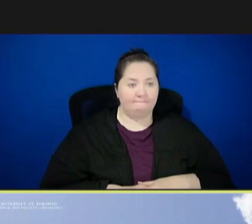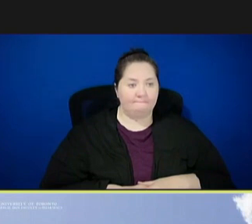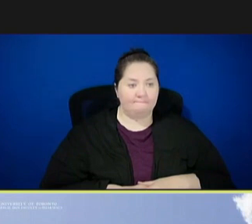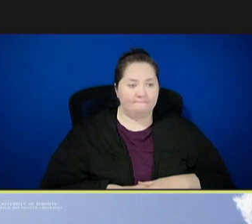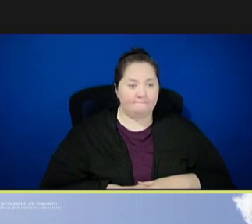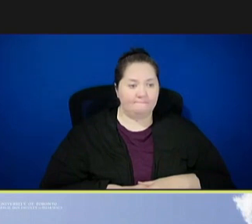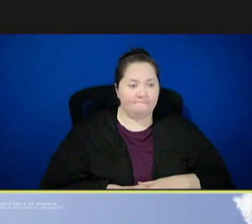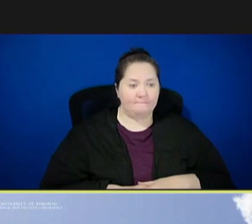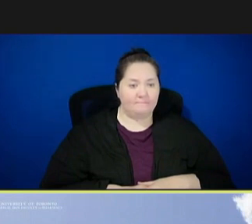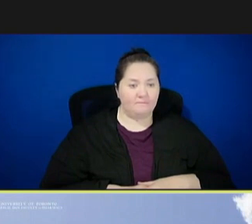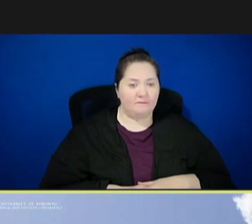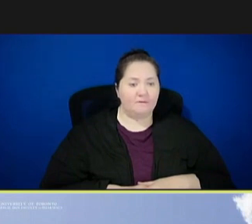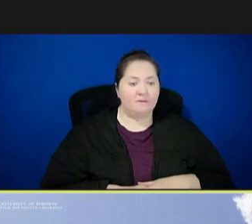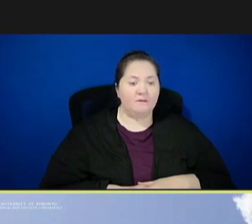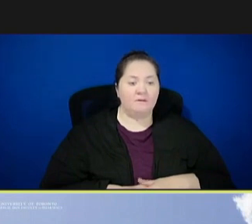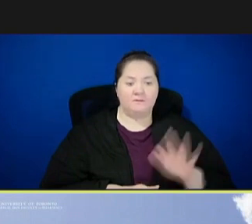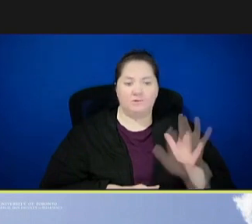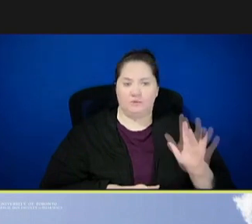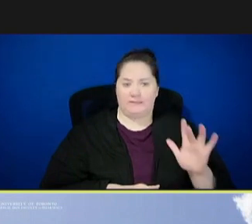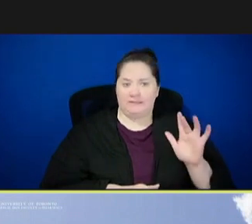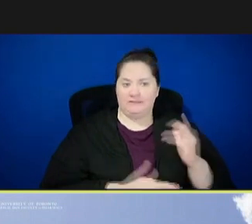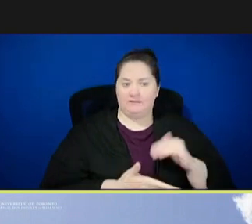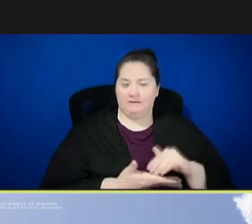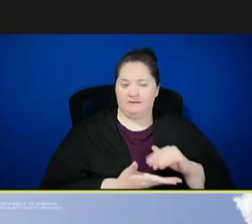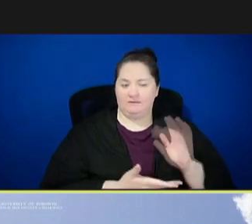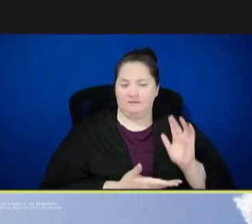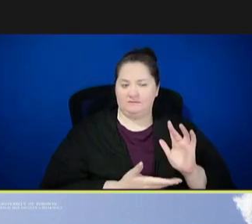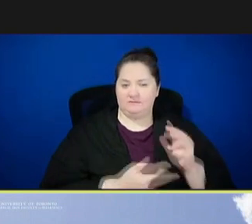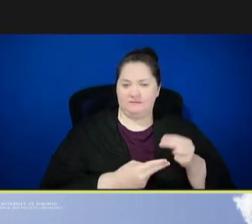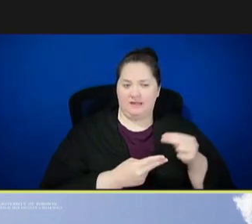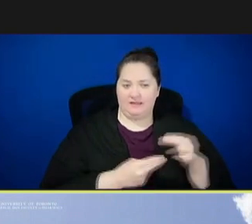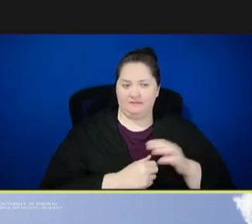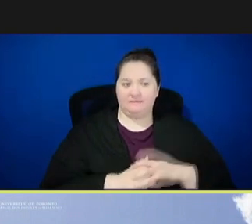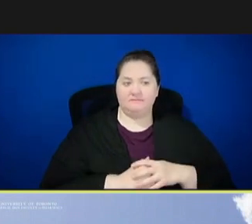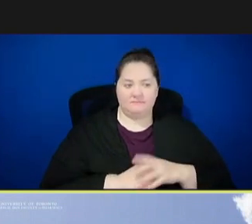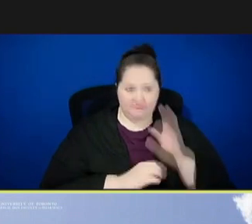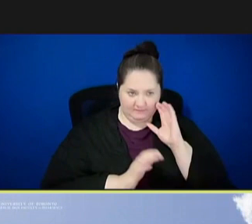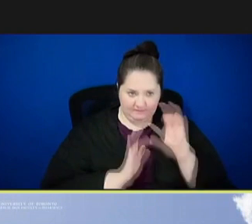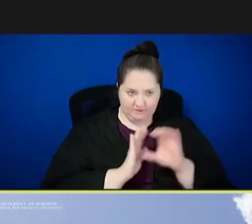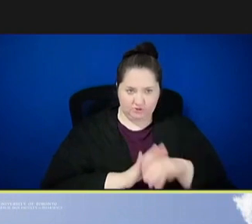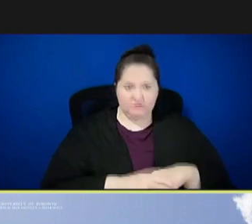So if you just click on these slides, so I'll pull up some pictures if that's okay. So just